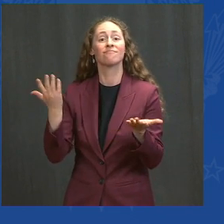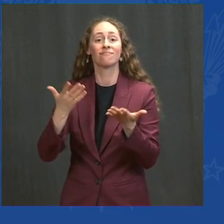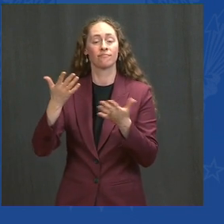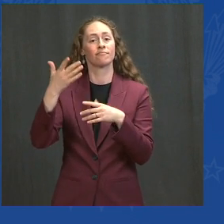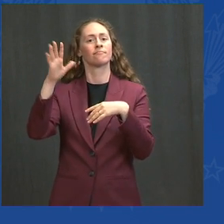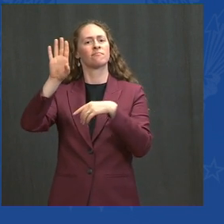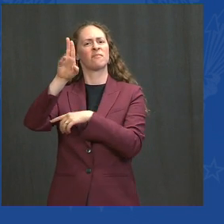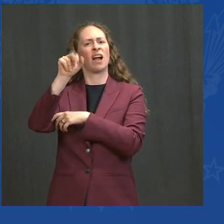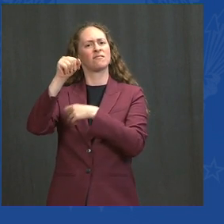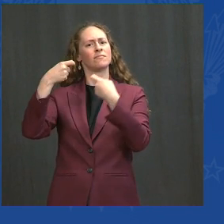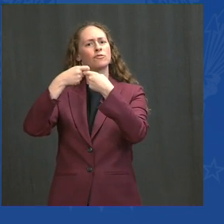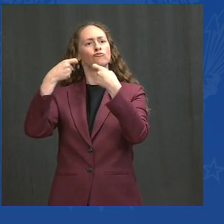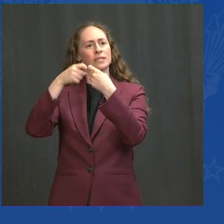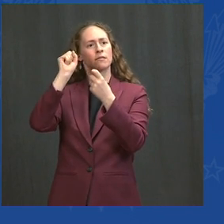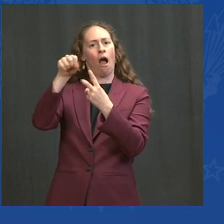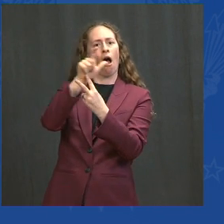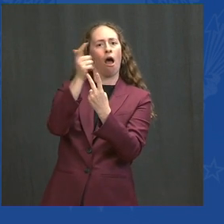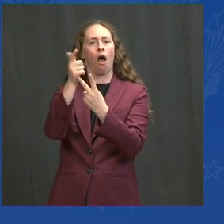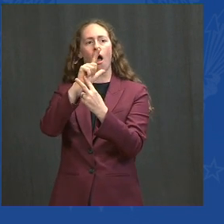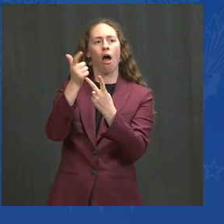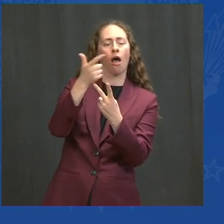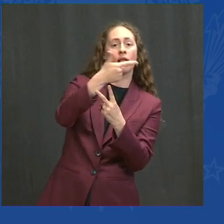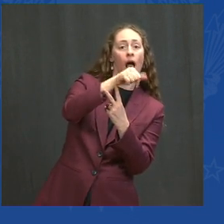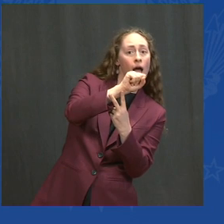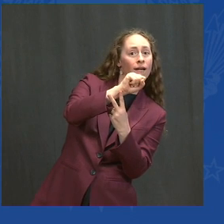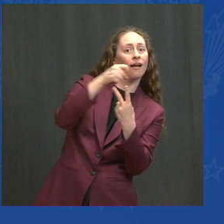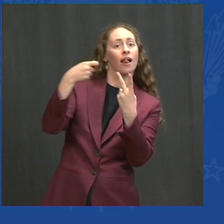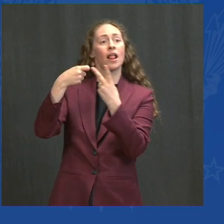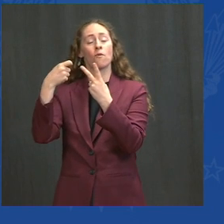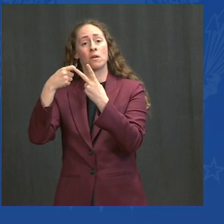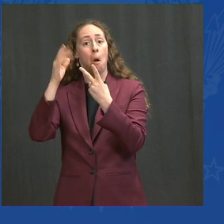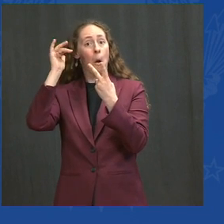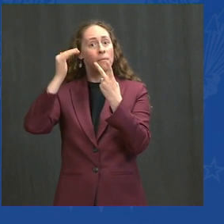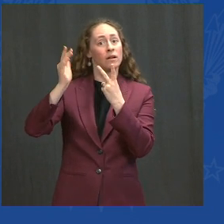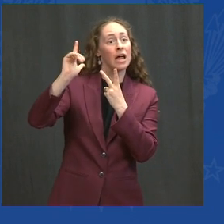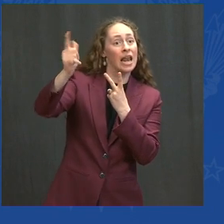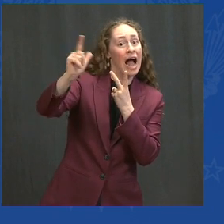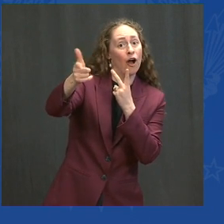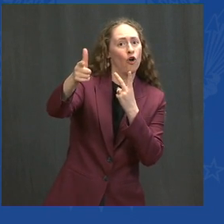Every town has a role in the fight for clean energy. No matter how big or small we are,